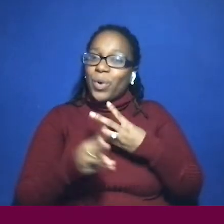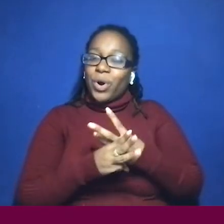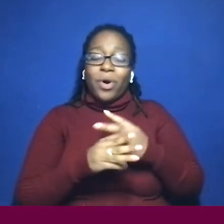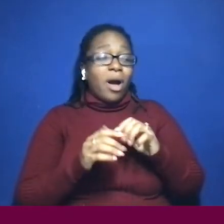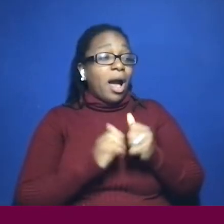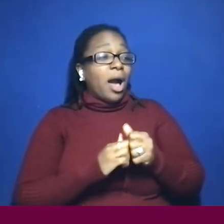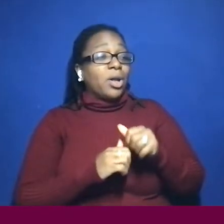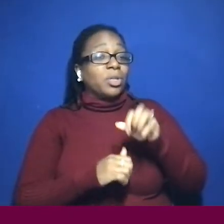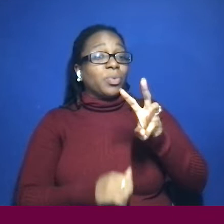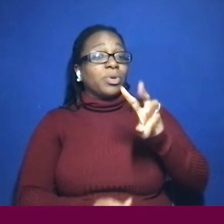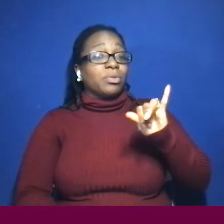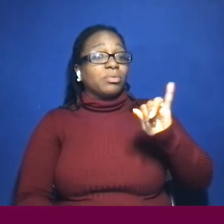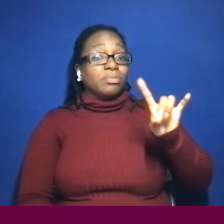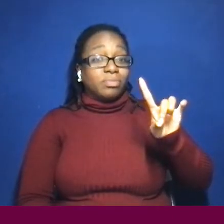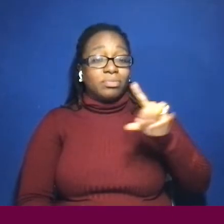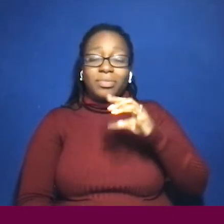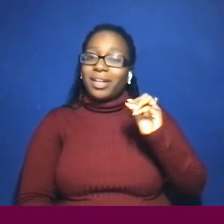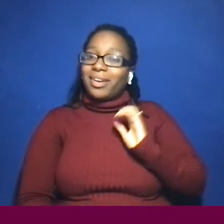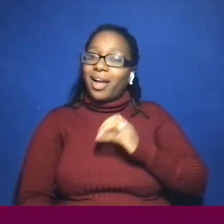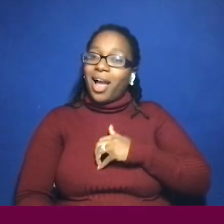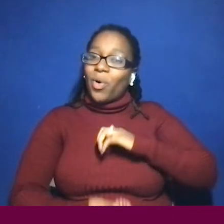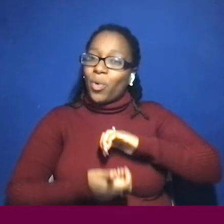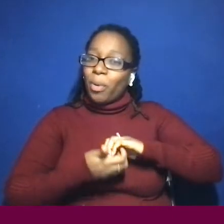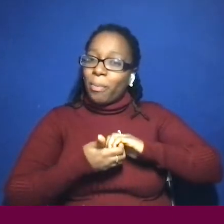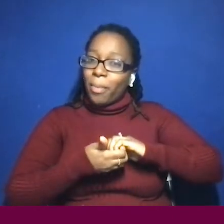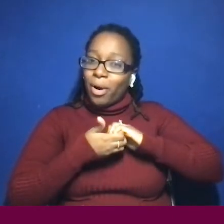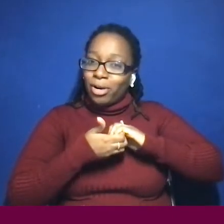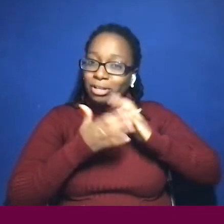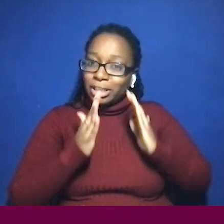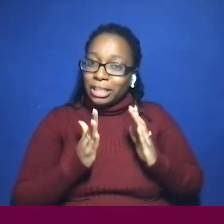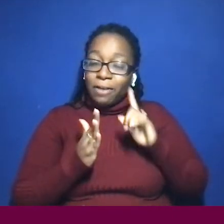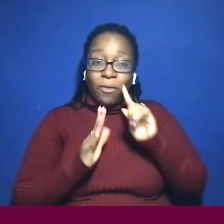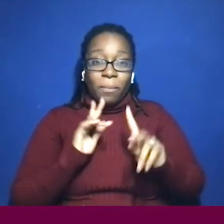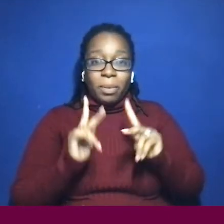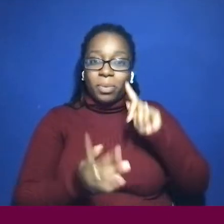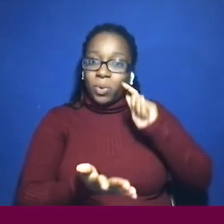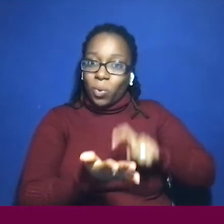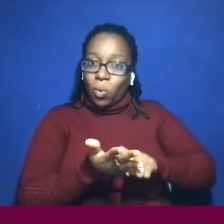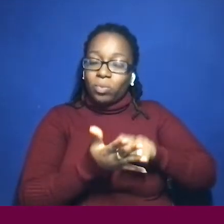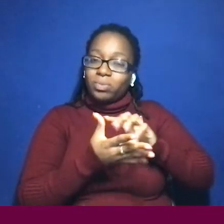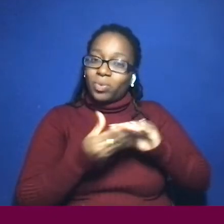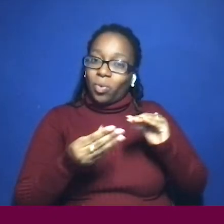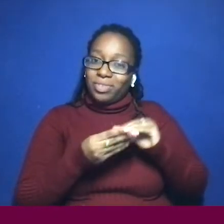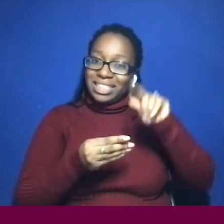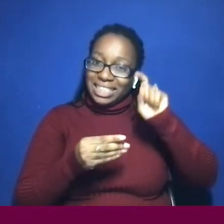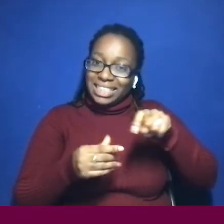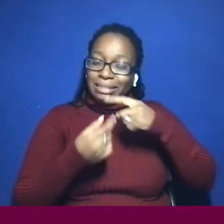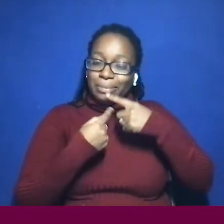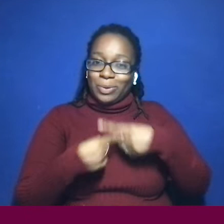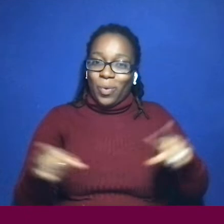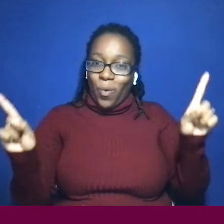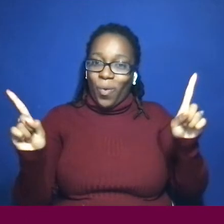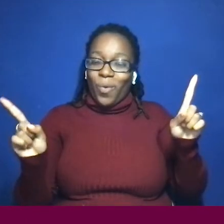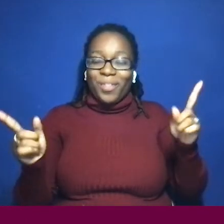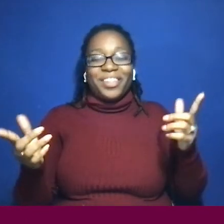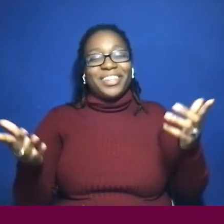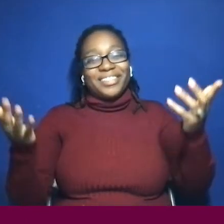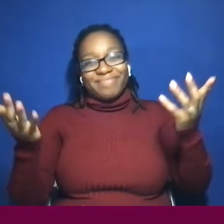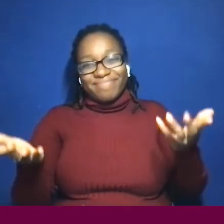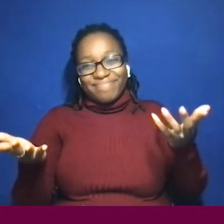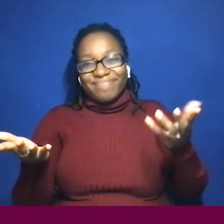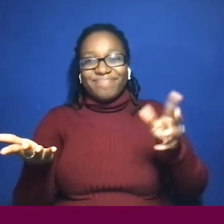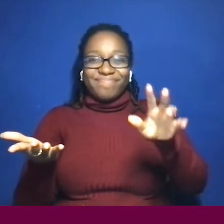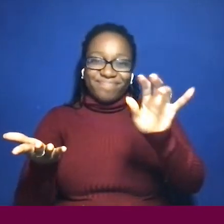what do we need to do to get people to notice these stories?" So just in that exchange,